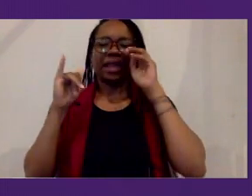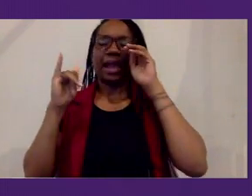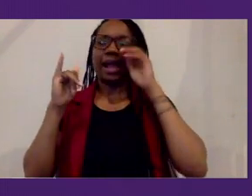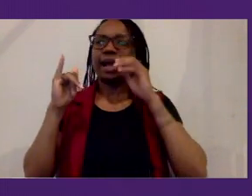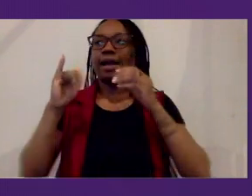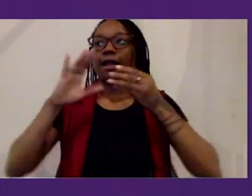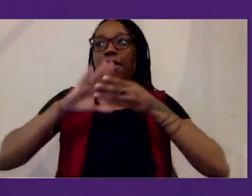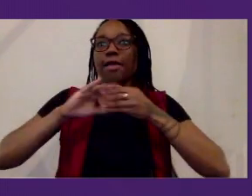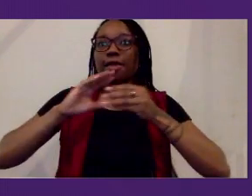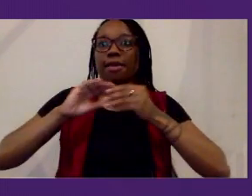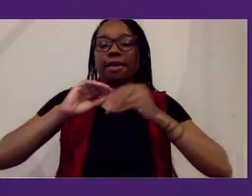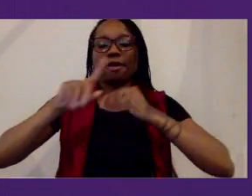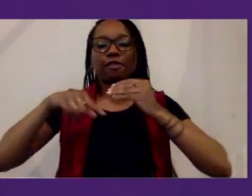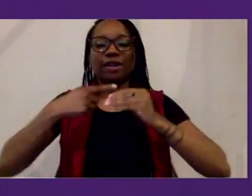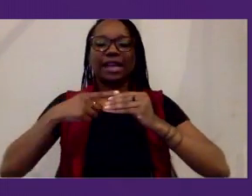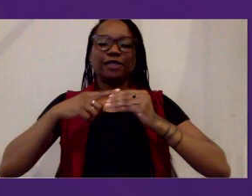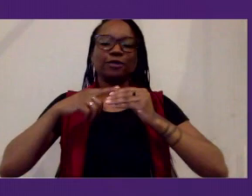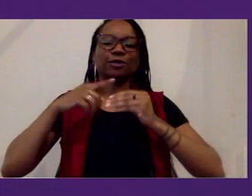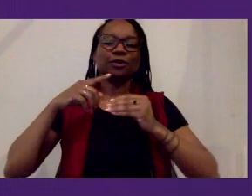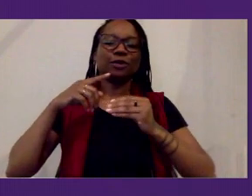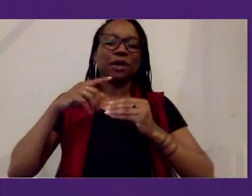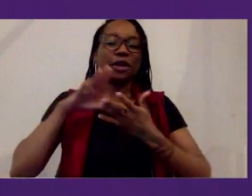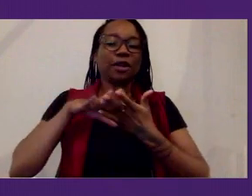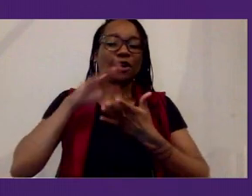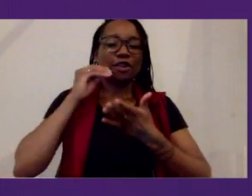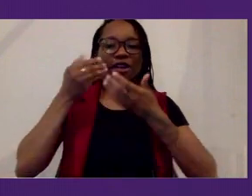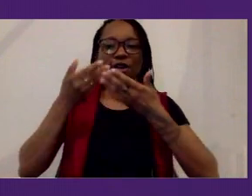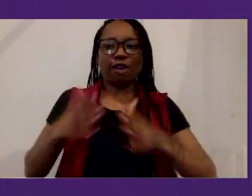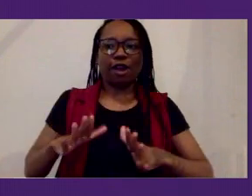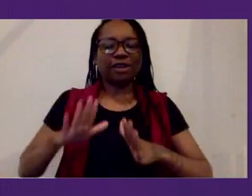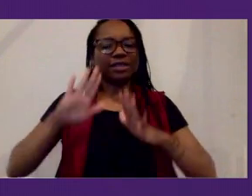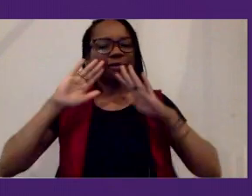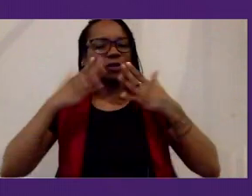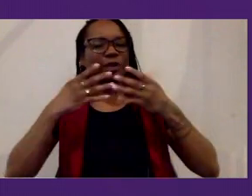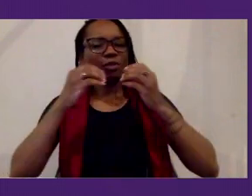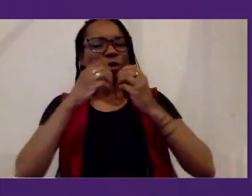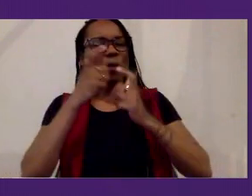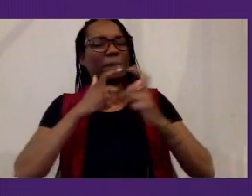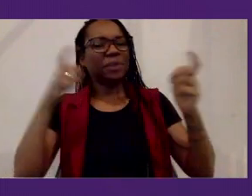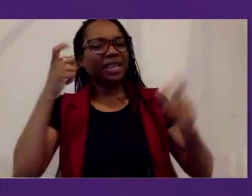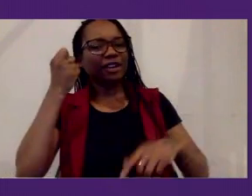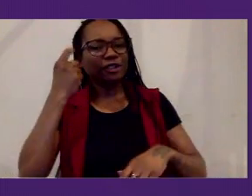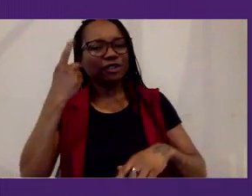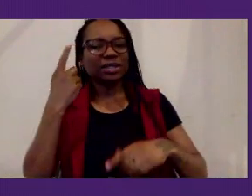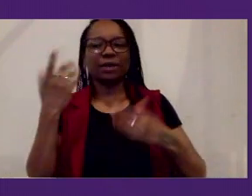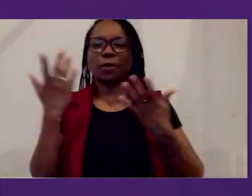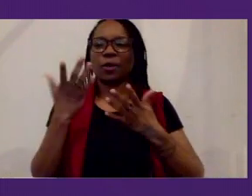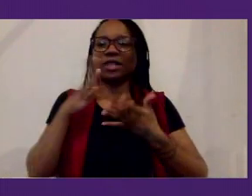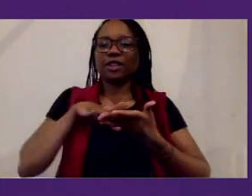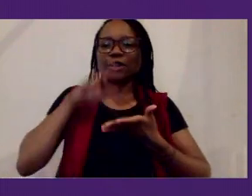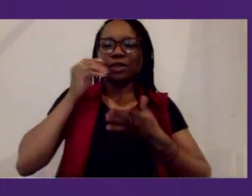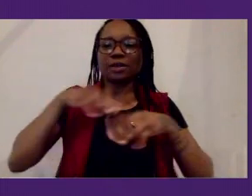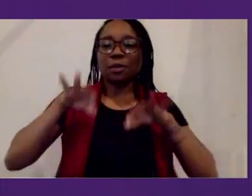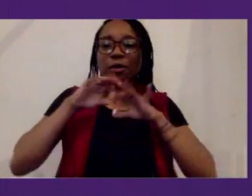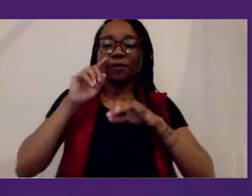to planning for big understandings, life-worthy learning and social-emotional well-being. So,